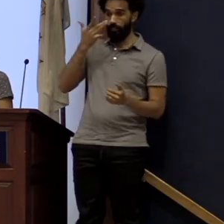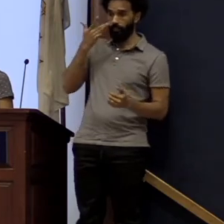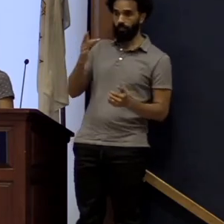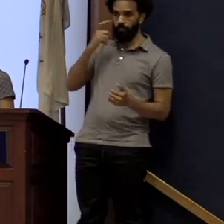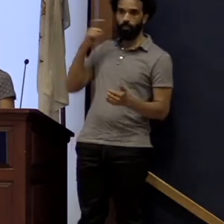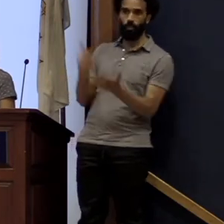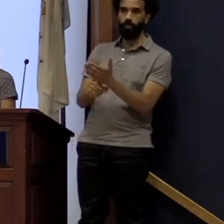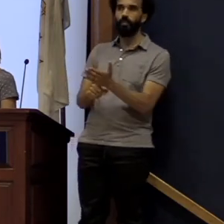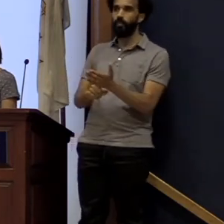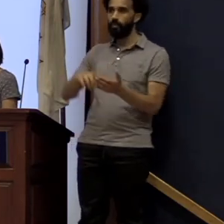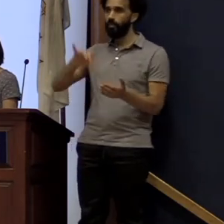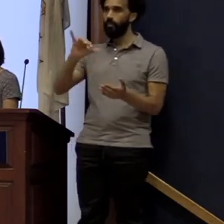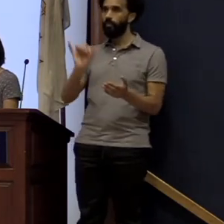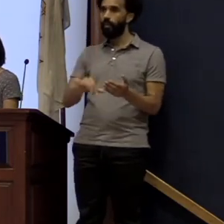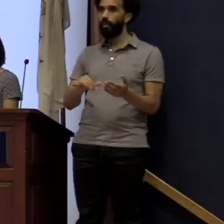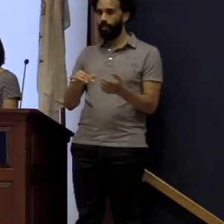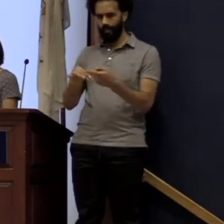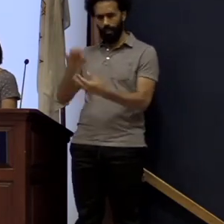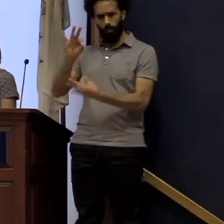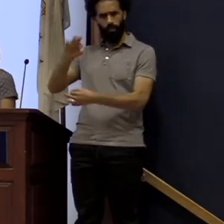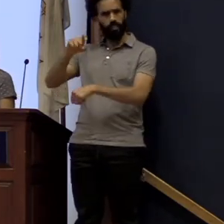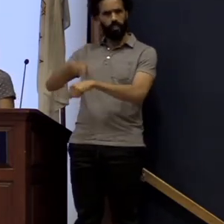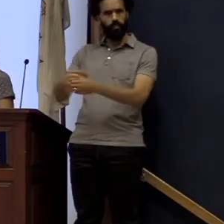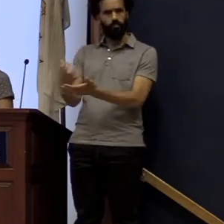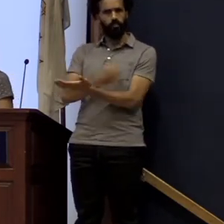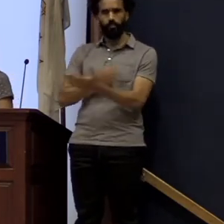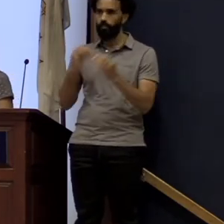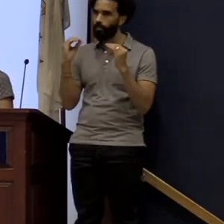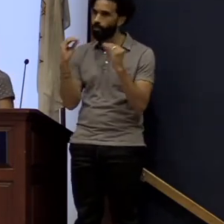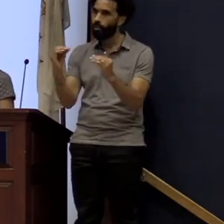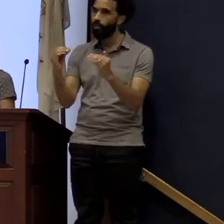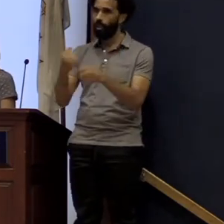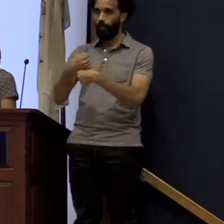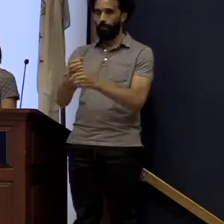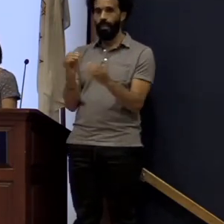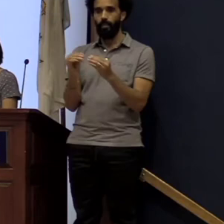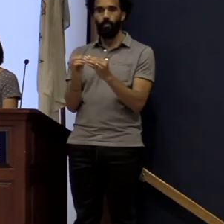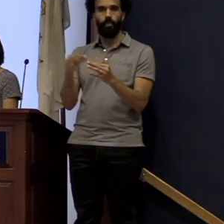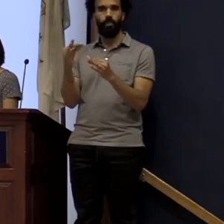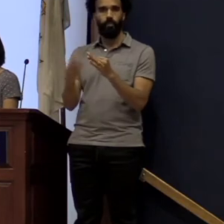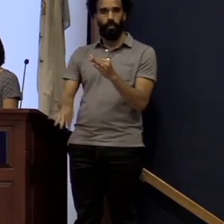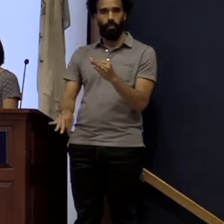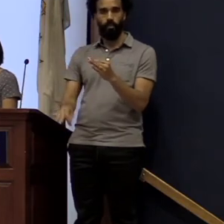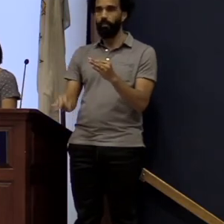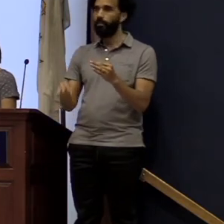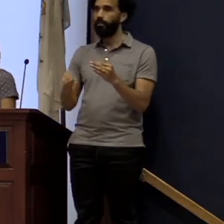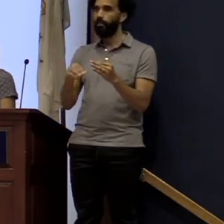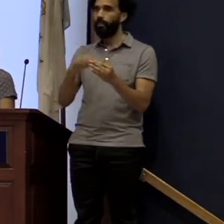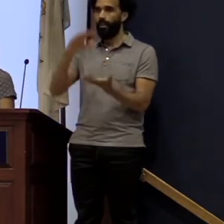Moment for teaching, you know Simplifying not complicating another thing is science